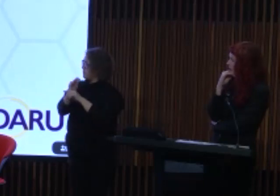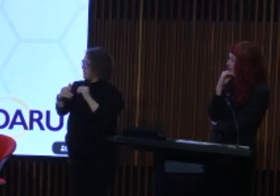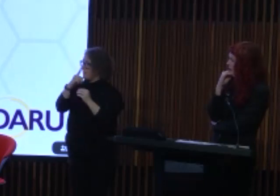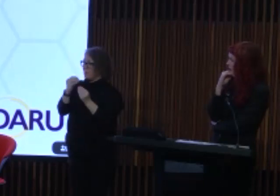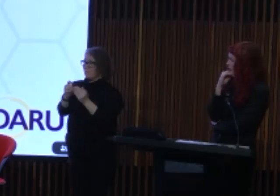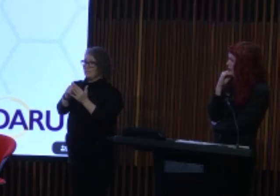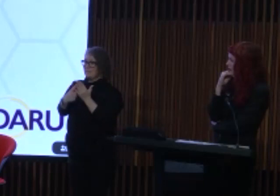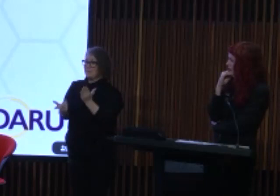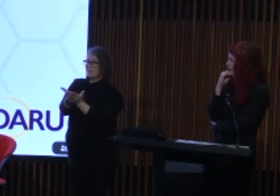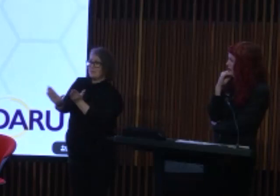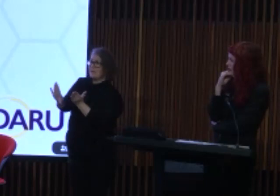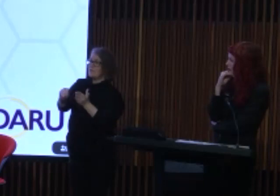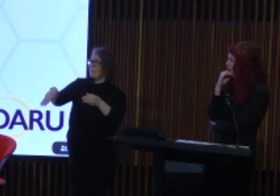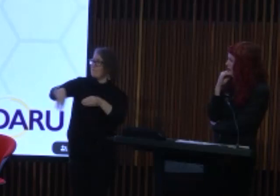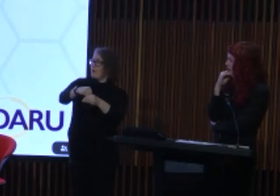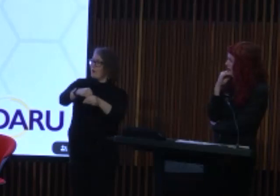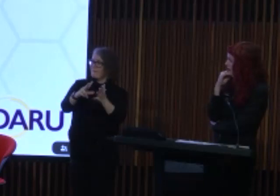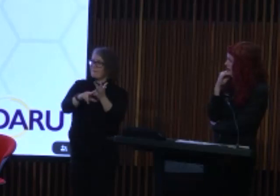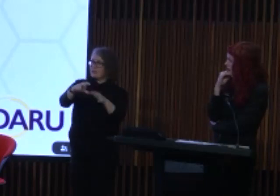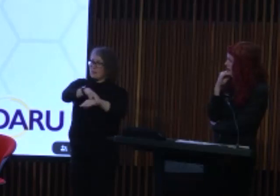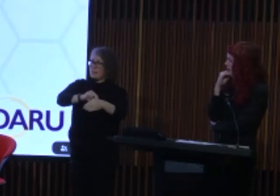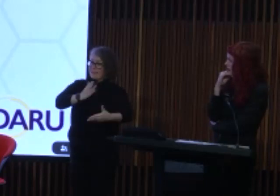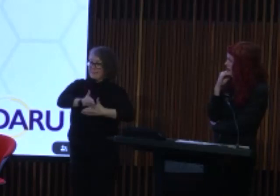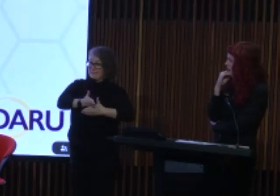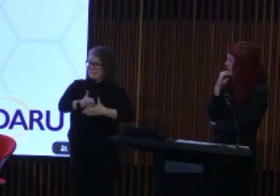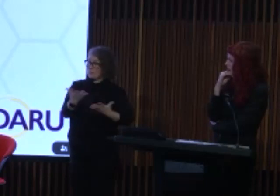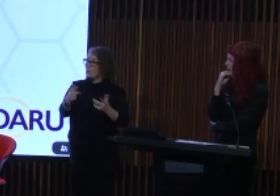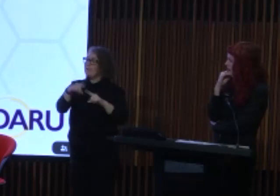from joining Victoria police. And so where's the diversity within the in the police force,